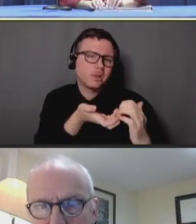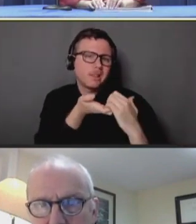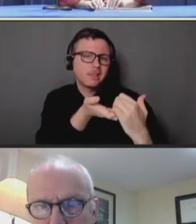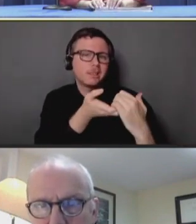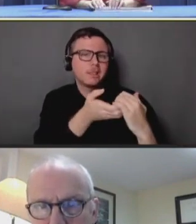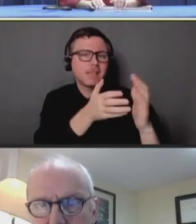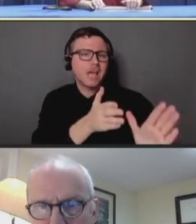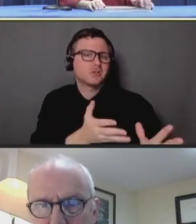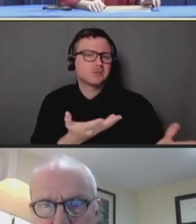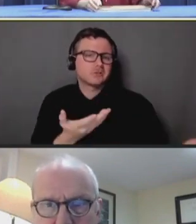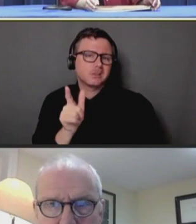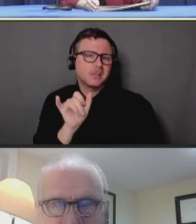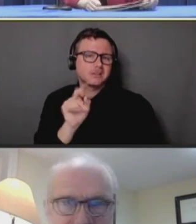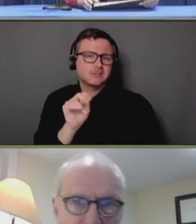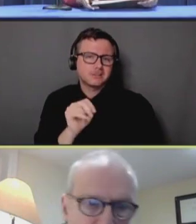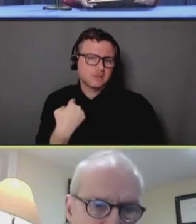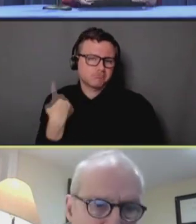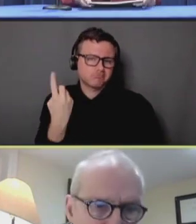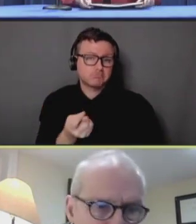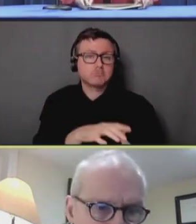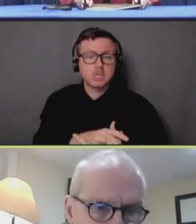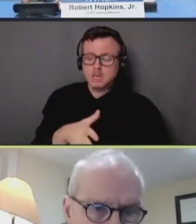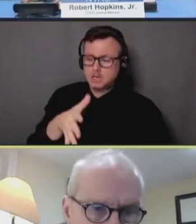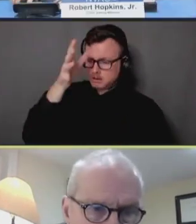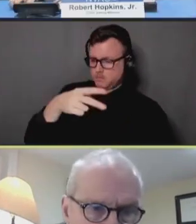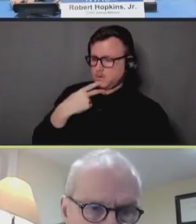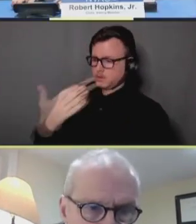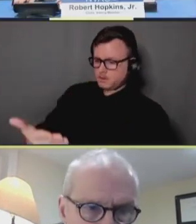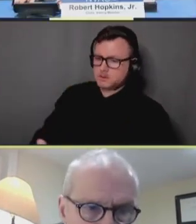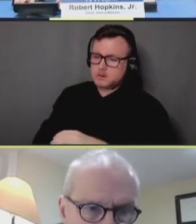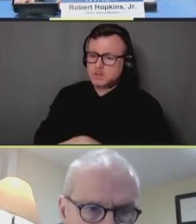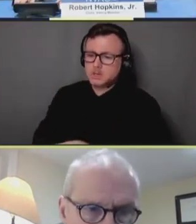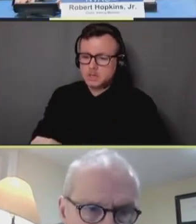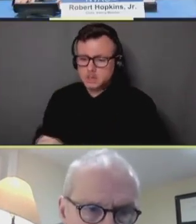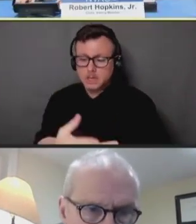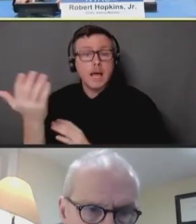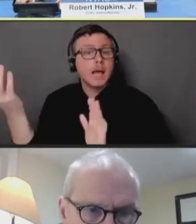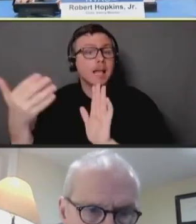Thank you. John Douglas: Thank you. Robert Hopkins: And I want to once again, thank our panel.